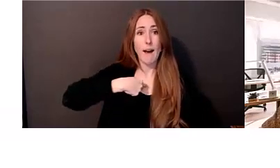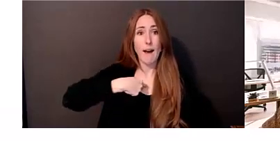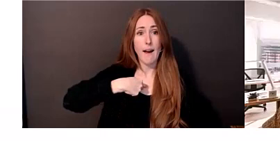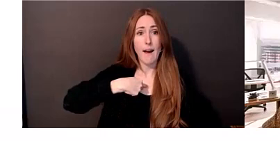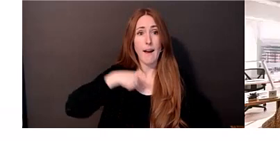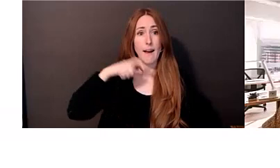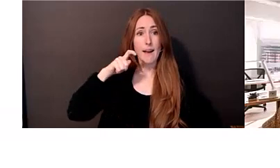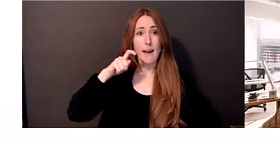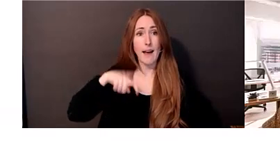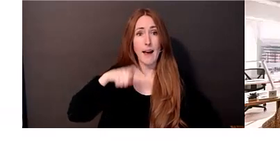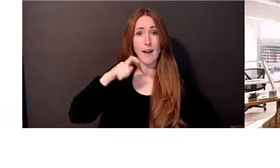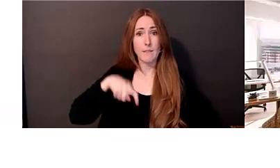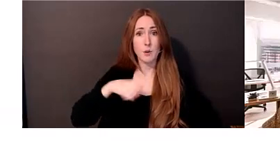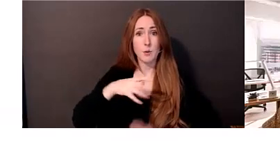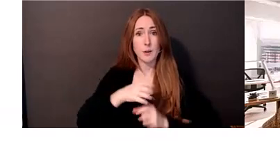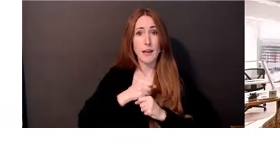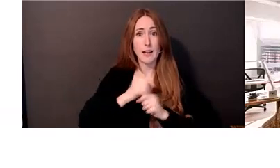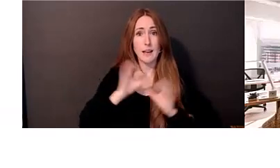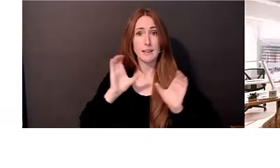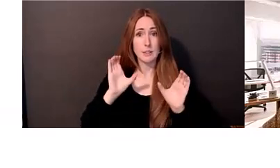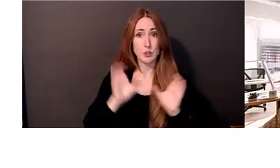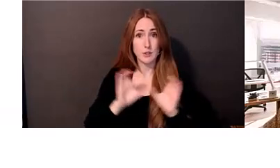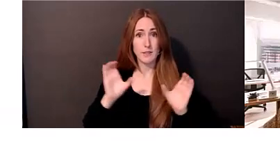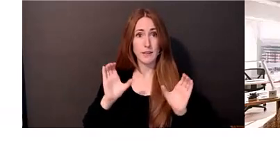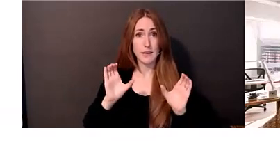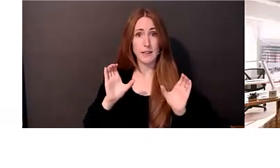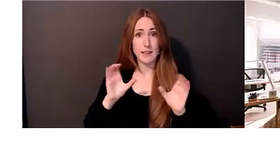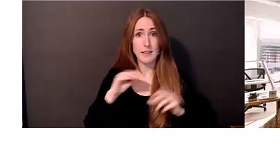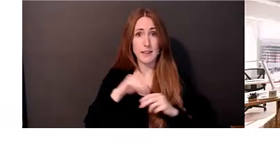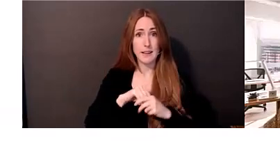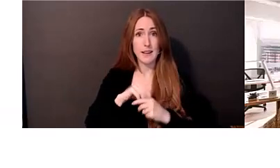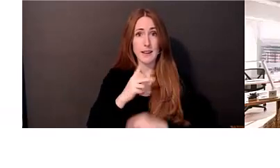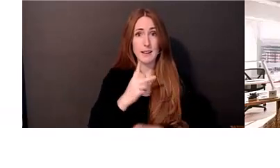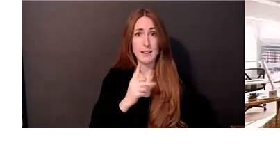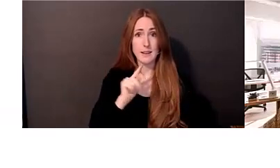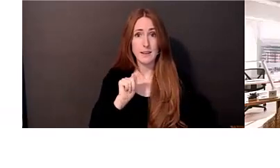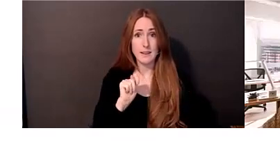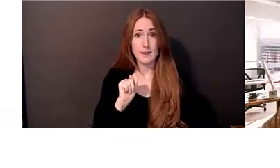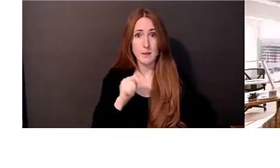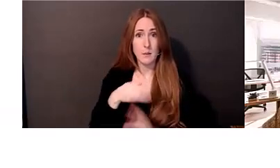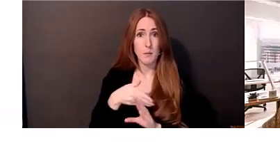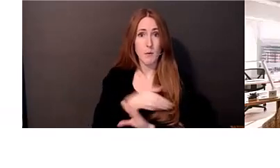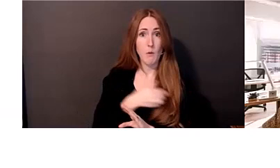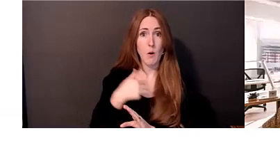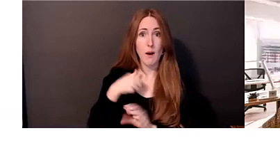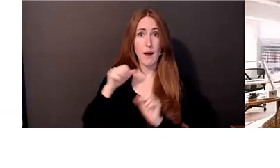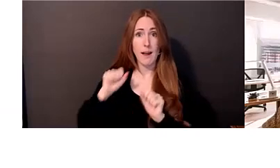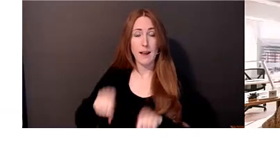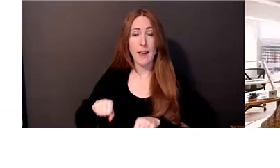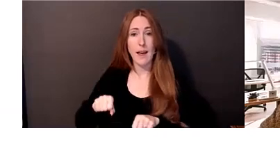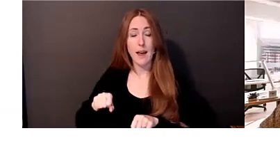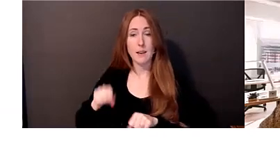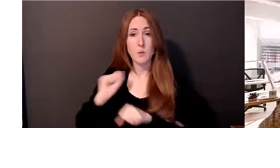to be able to work or perform knowledge brokering activities. Can you please-- yes, thank you, Elizabeth.